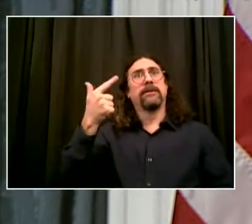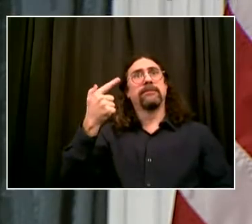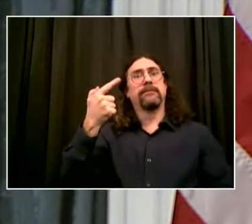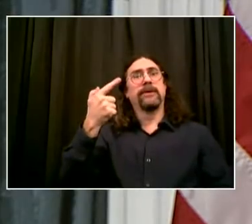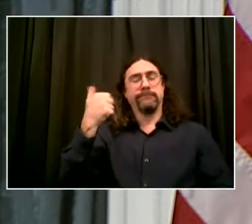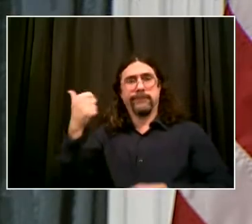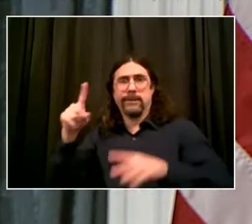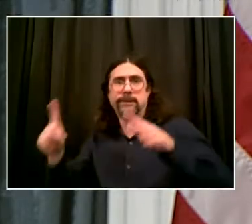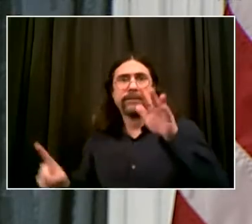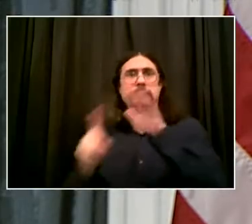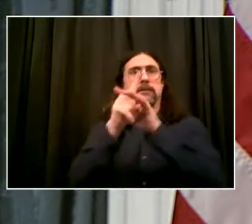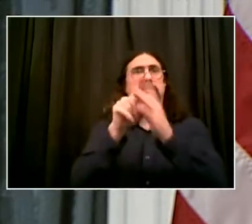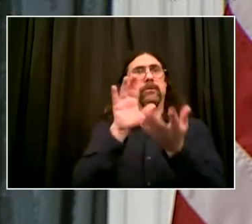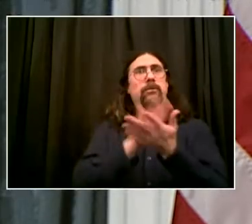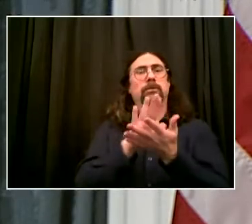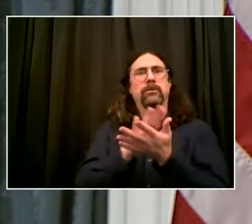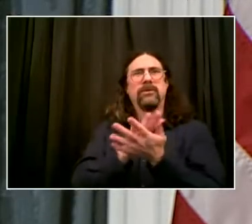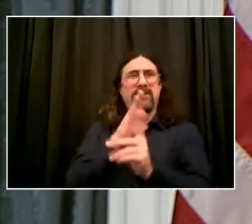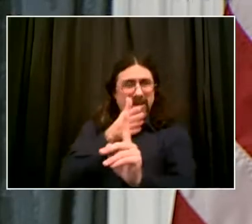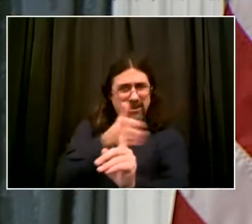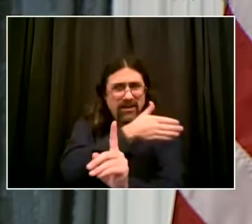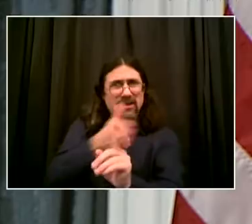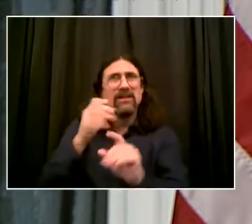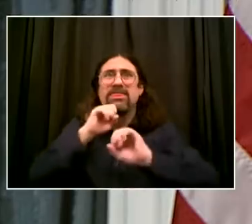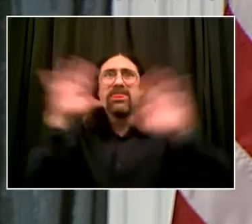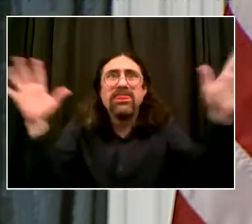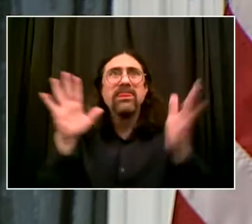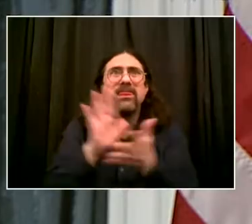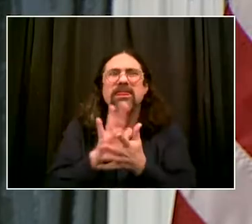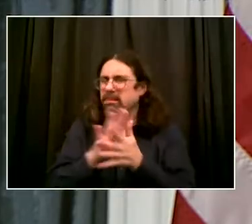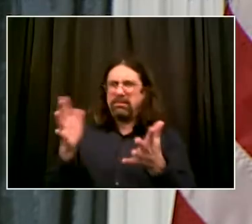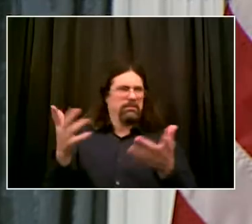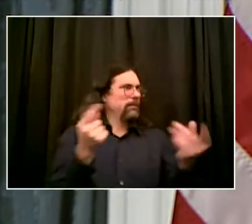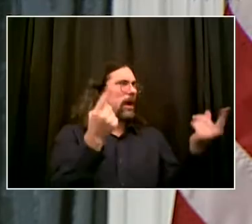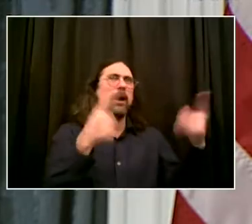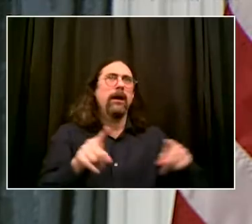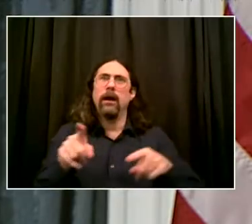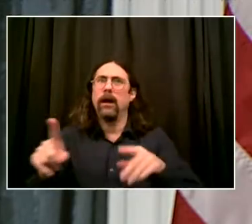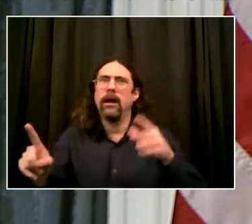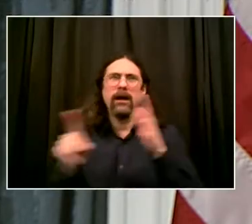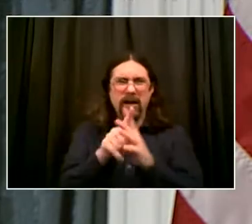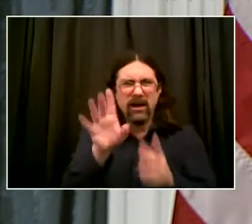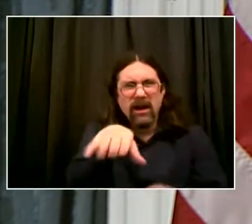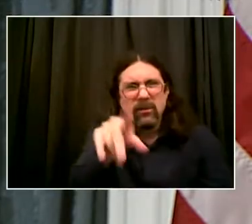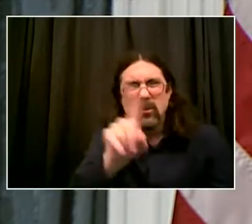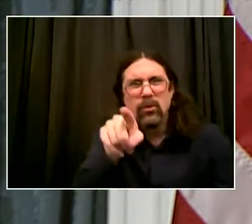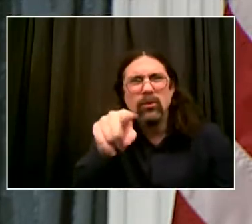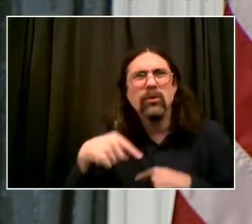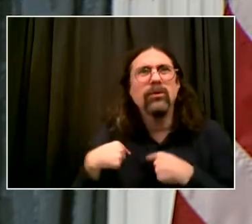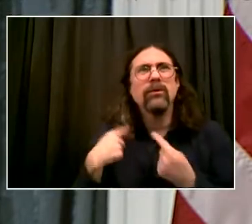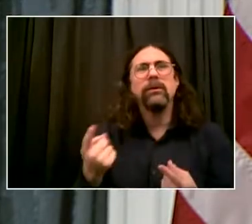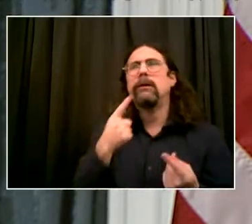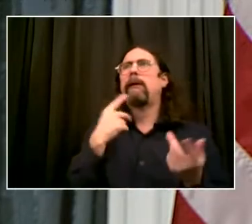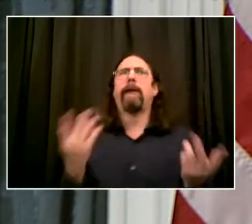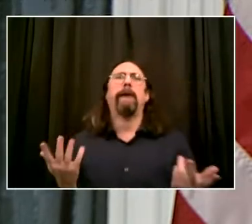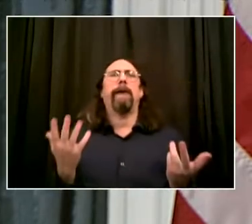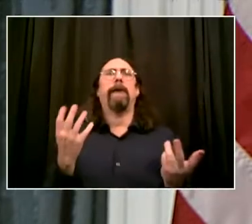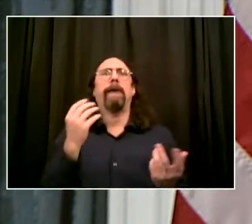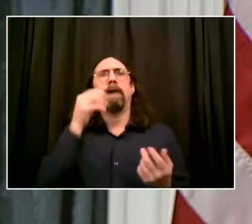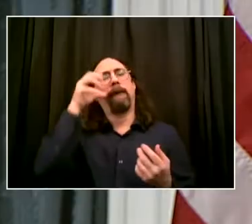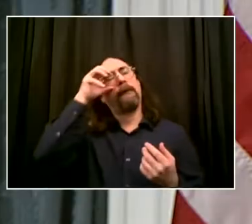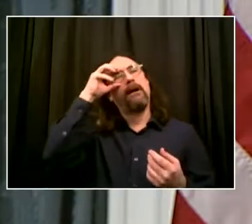DEVICE, THEY